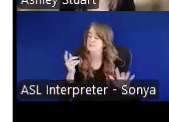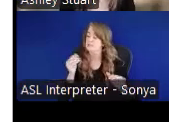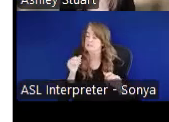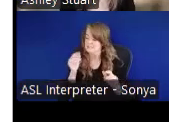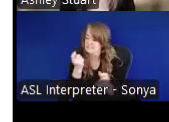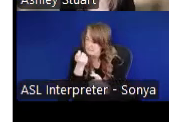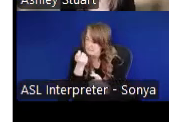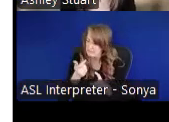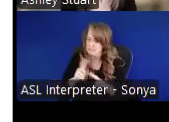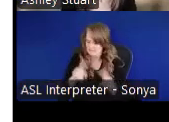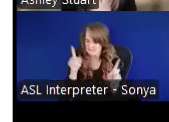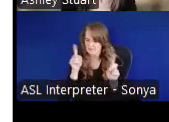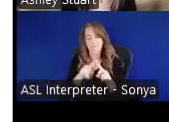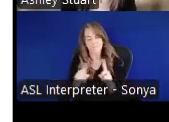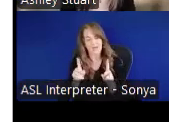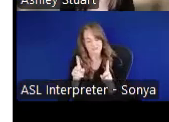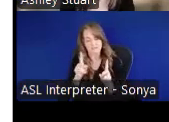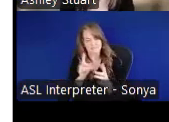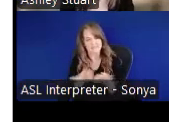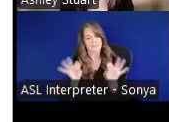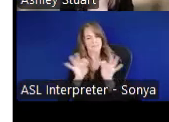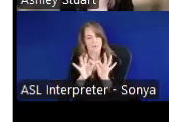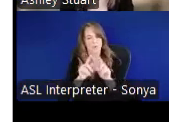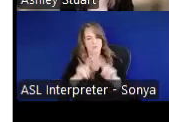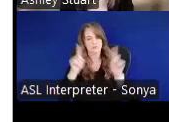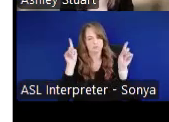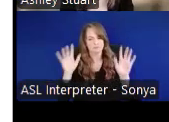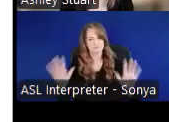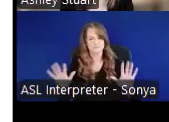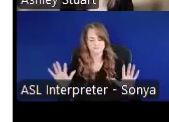meaningful difference. And essentially the difference is